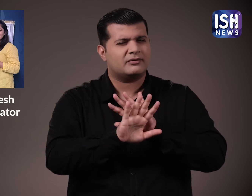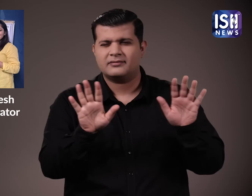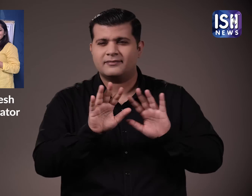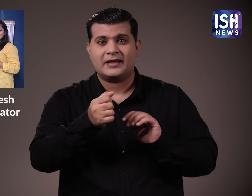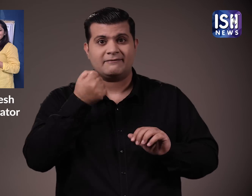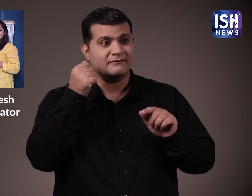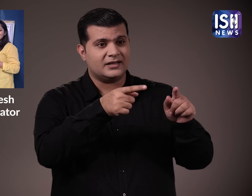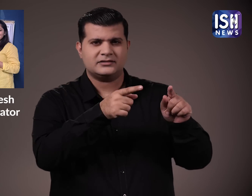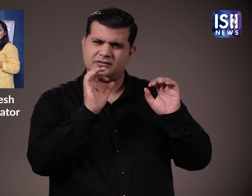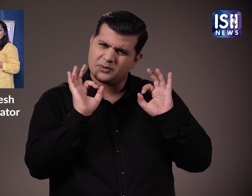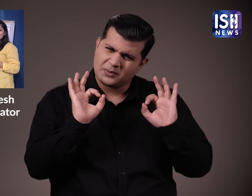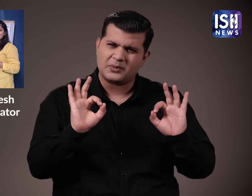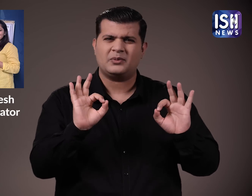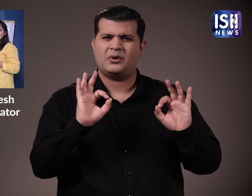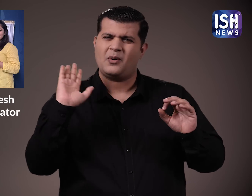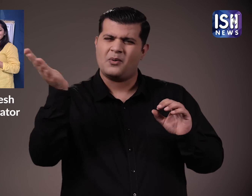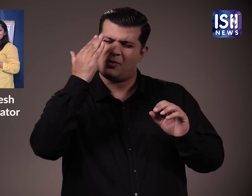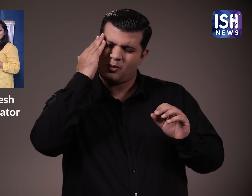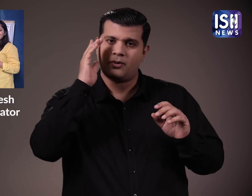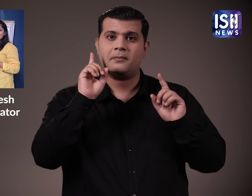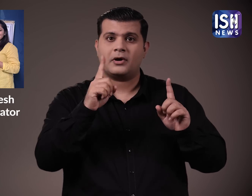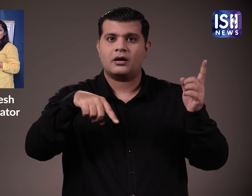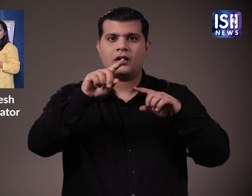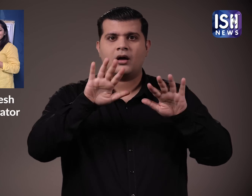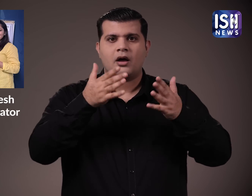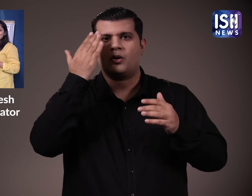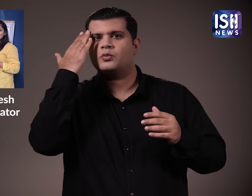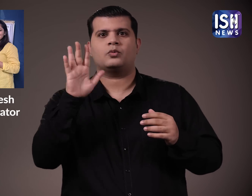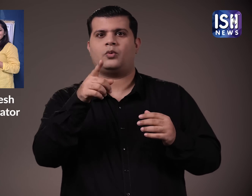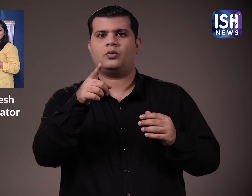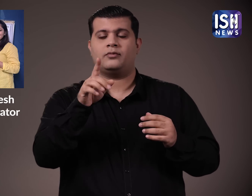Nooo! The refrigerator is good but people don't know how to use it.